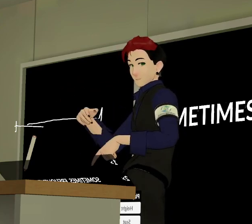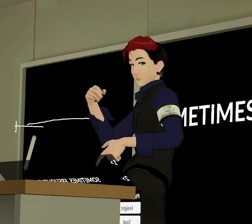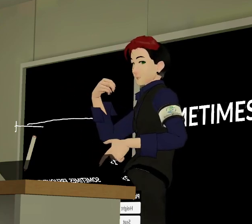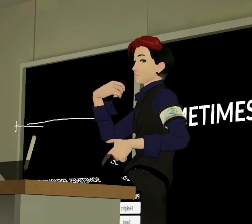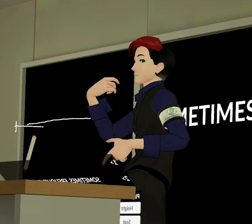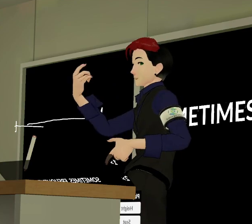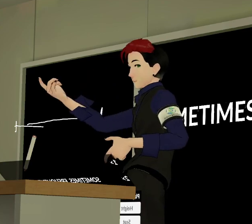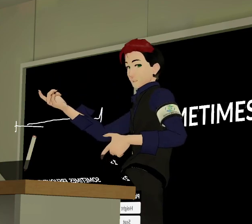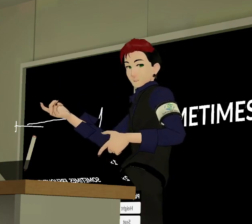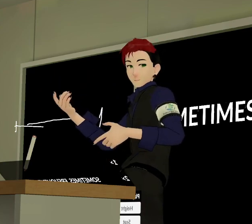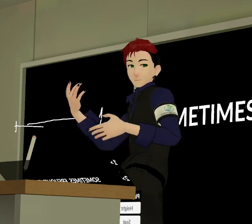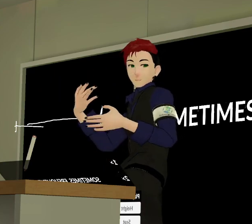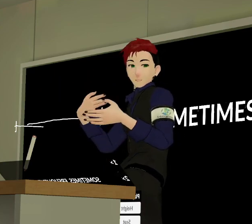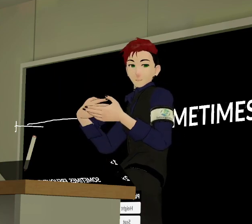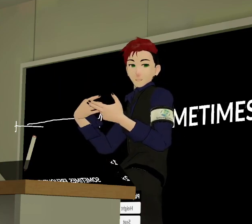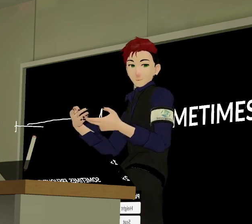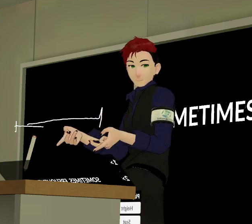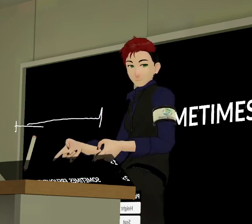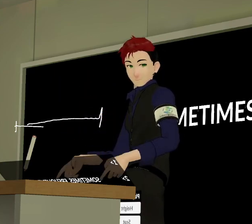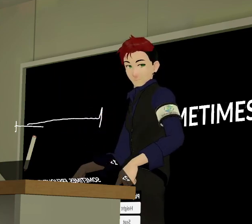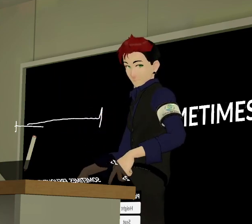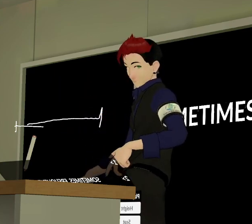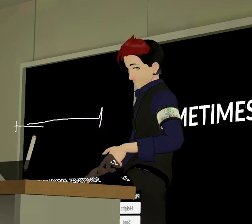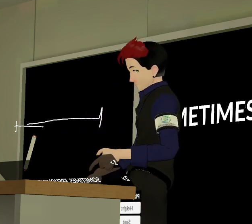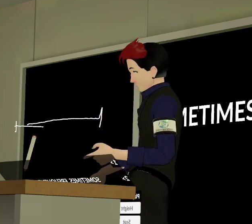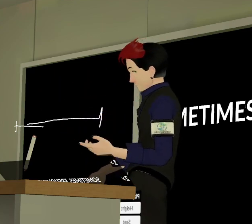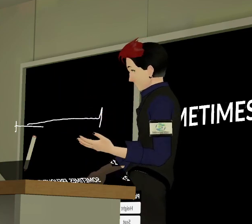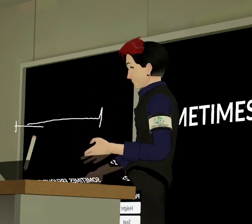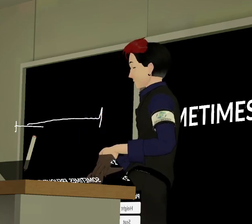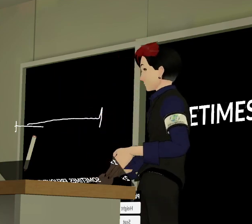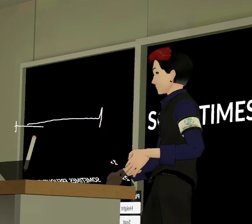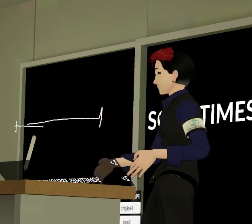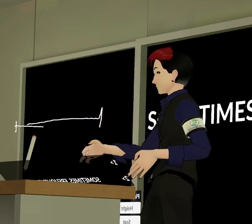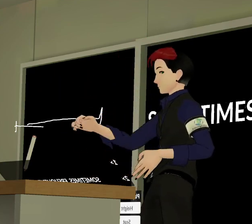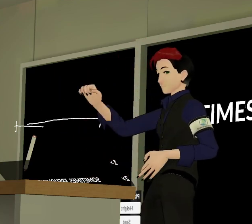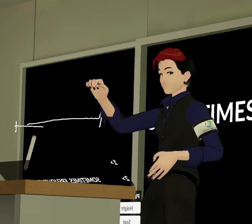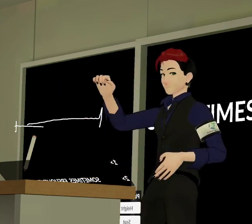not telling you how often it happens